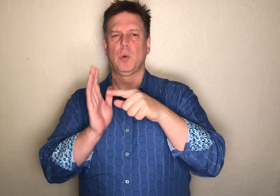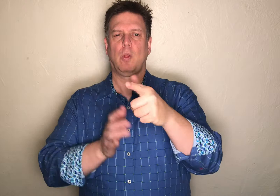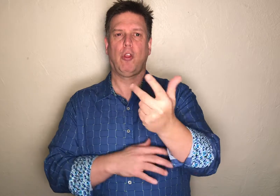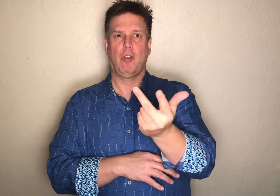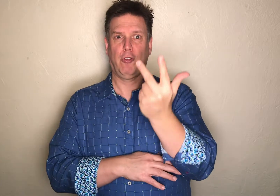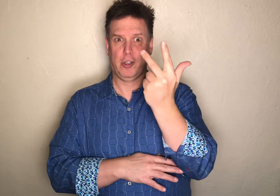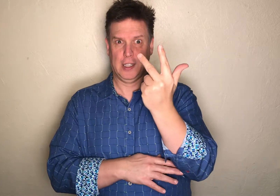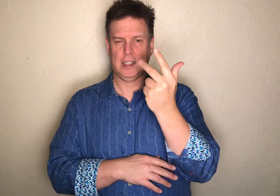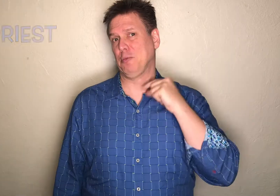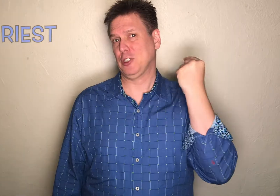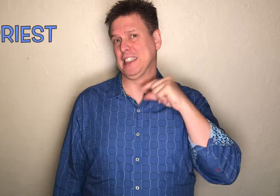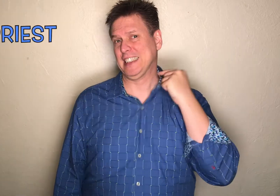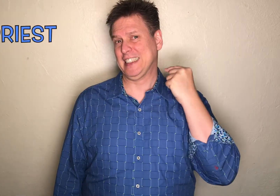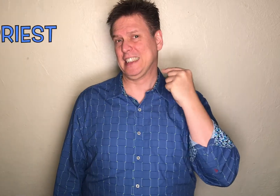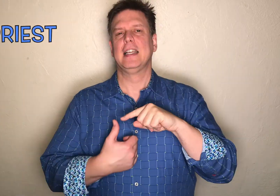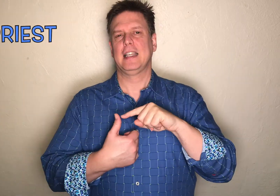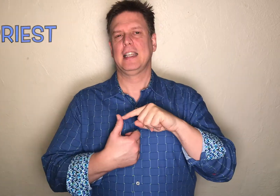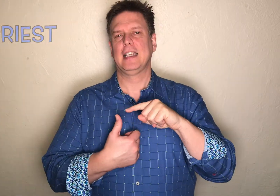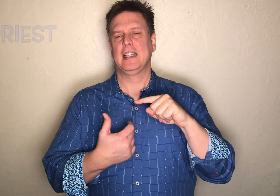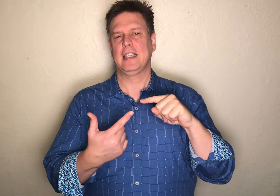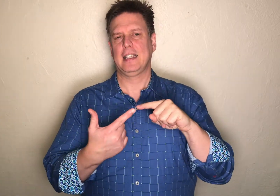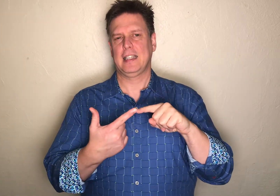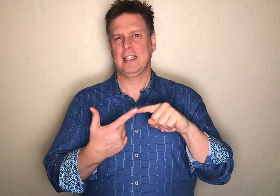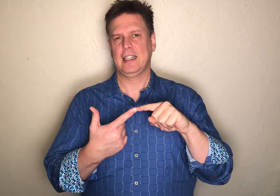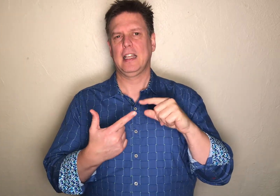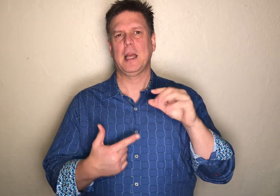different signs I'll show you three